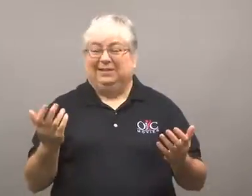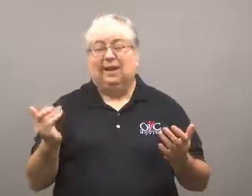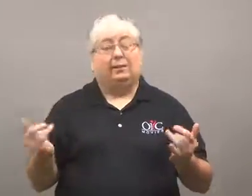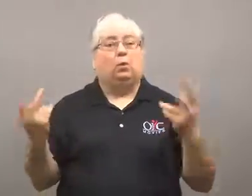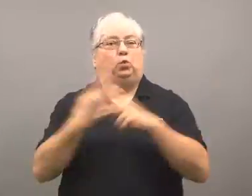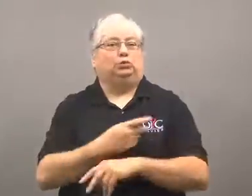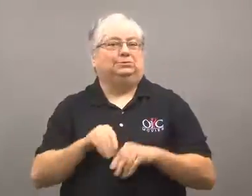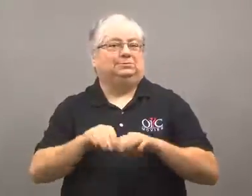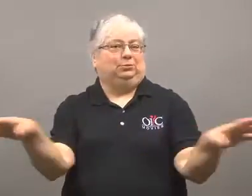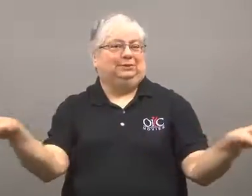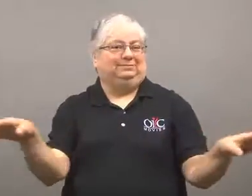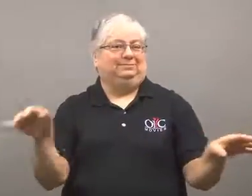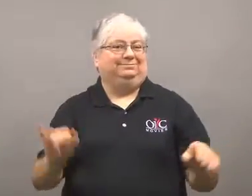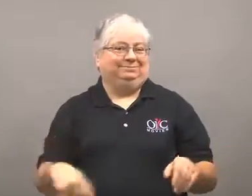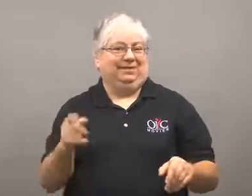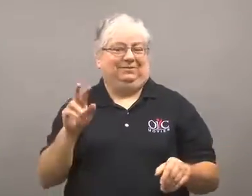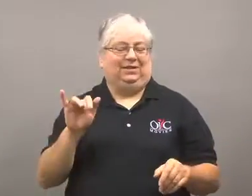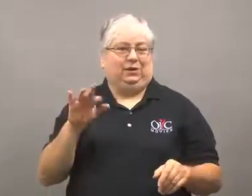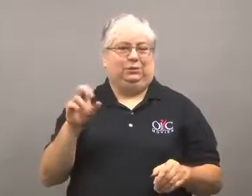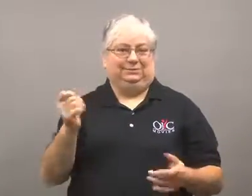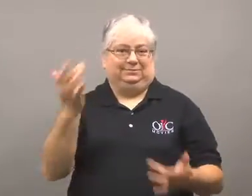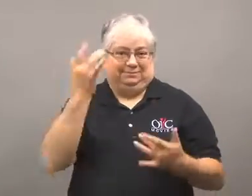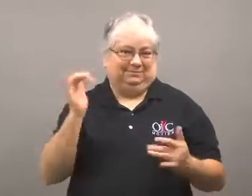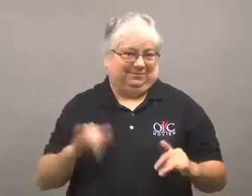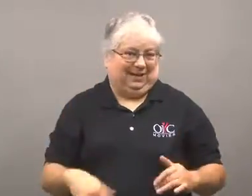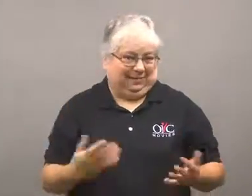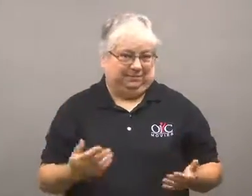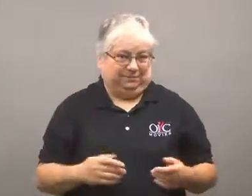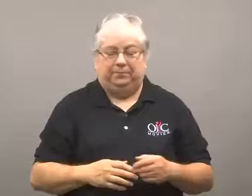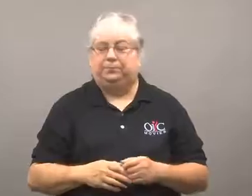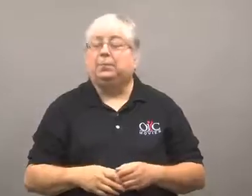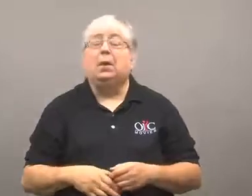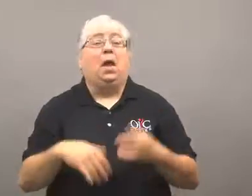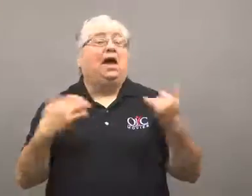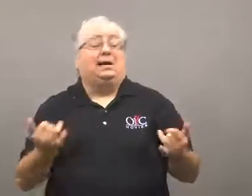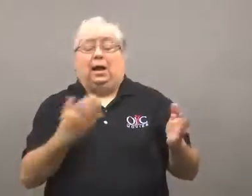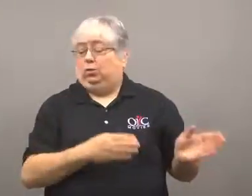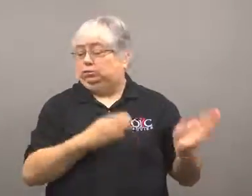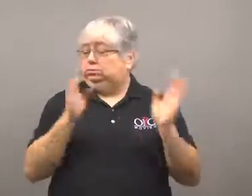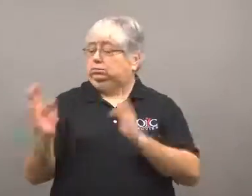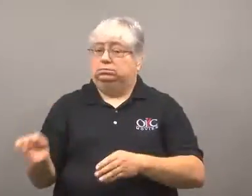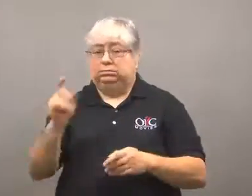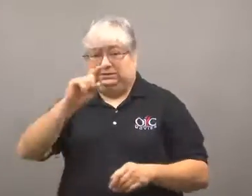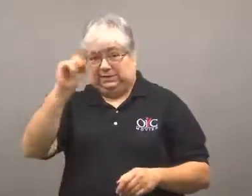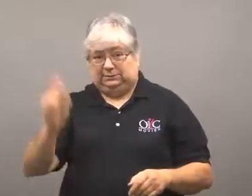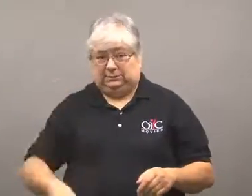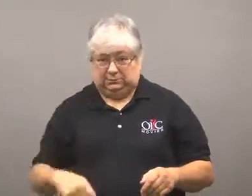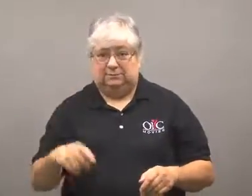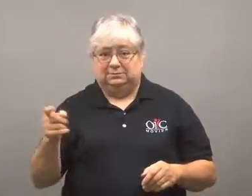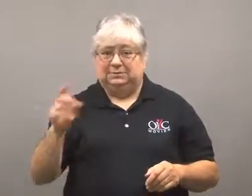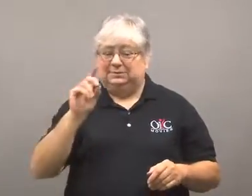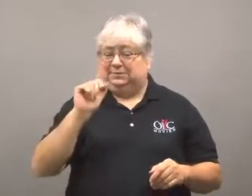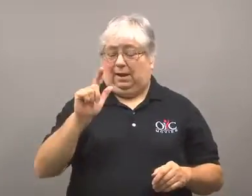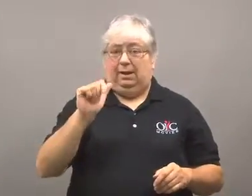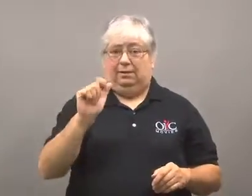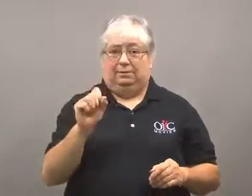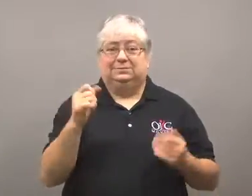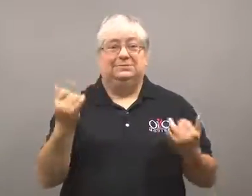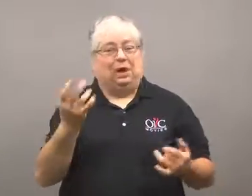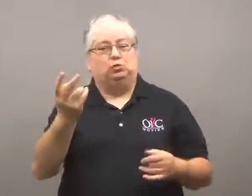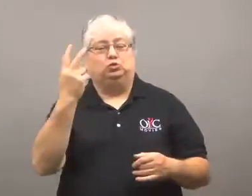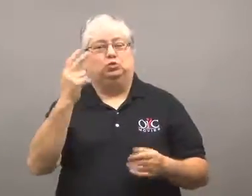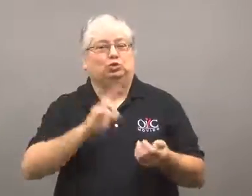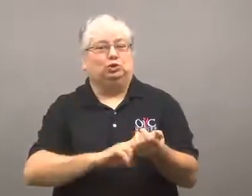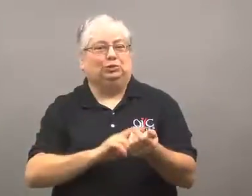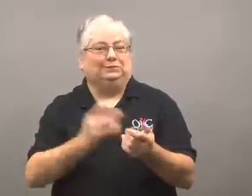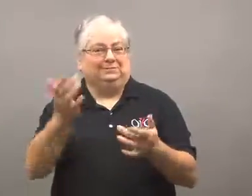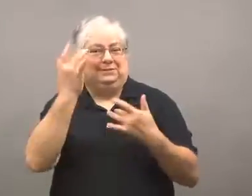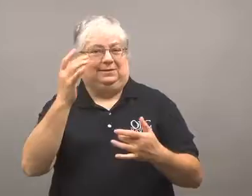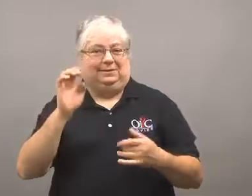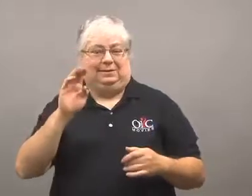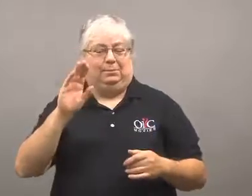The virus is spread more efficiently this way.